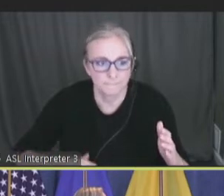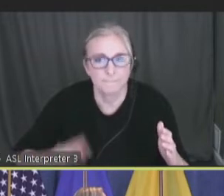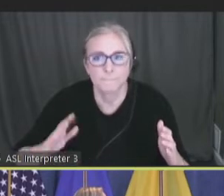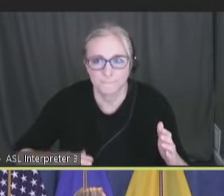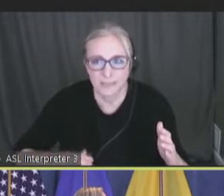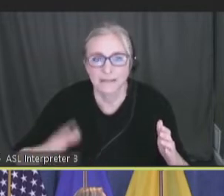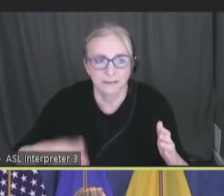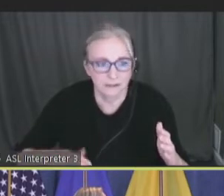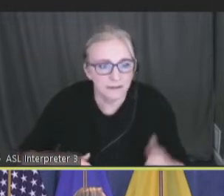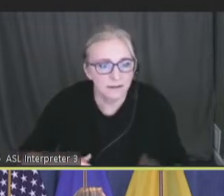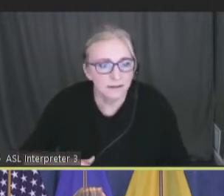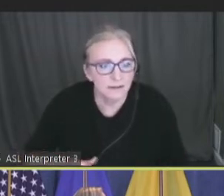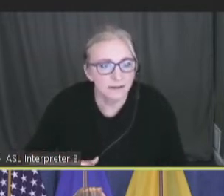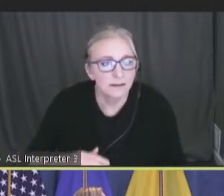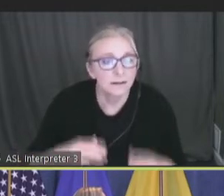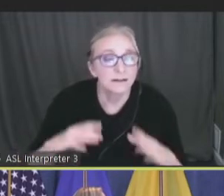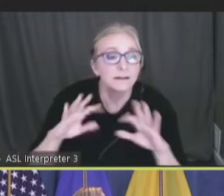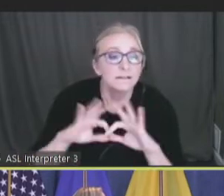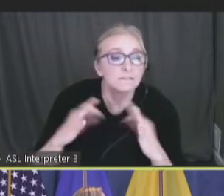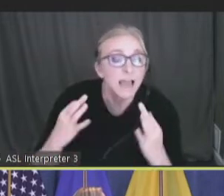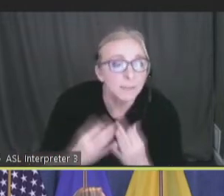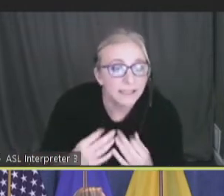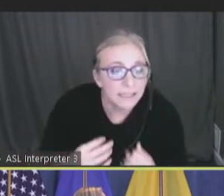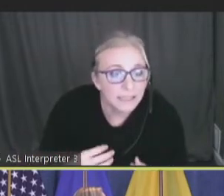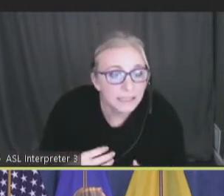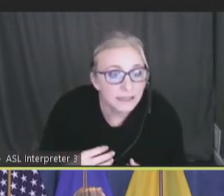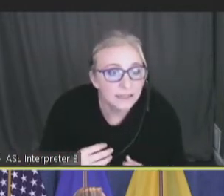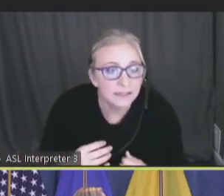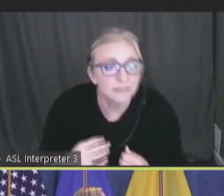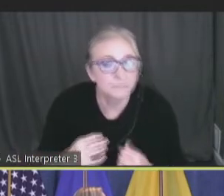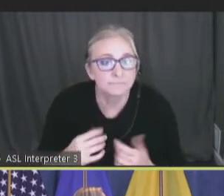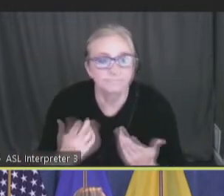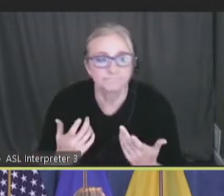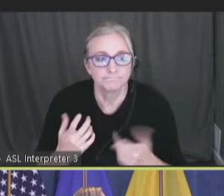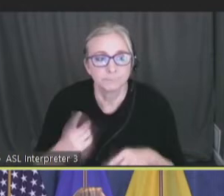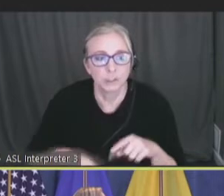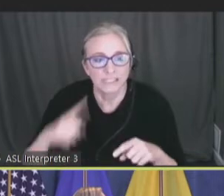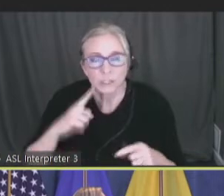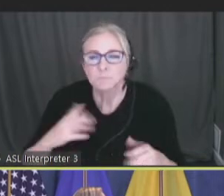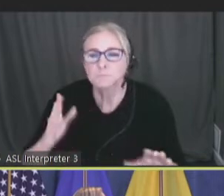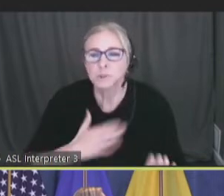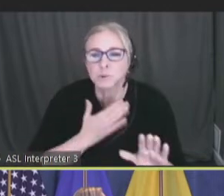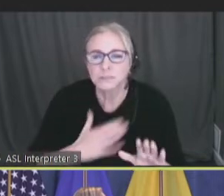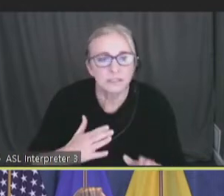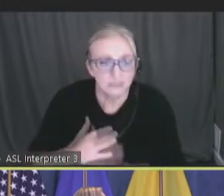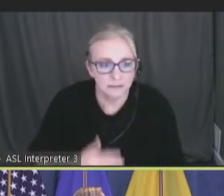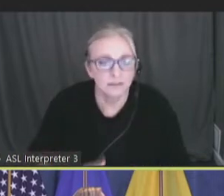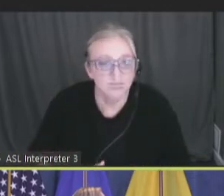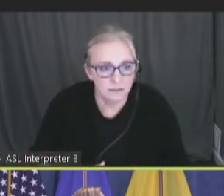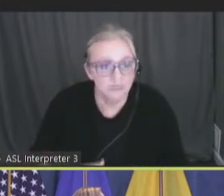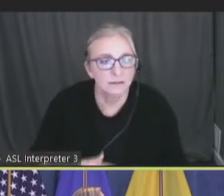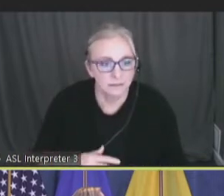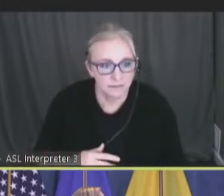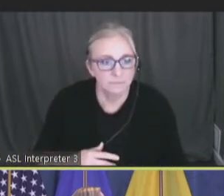ones, my friends, and my family.